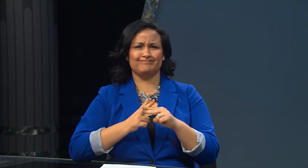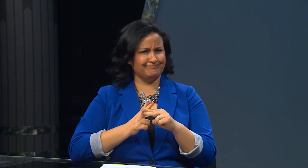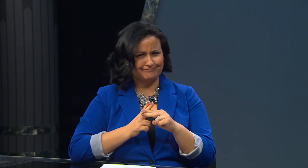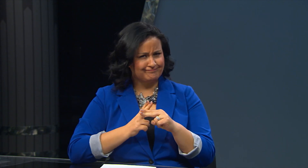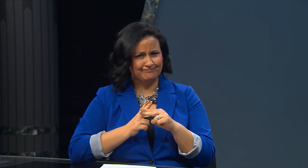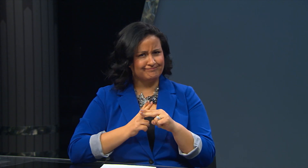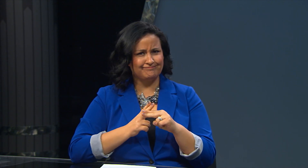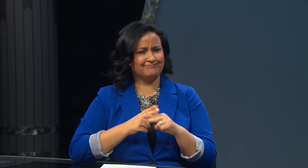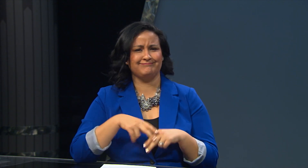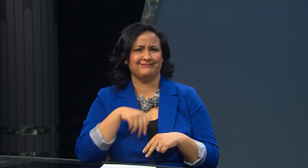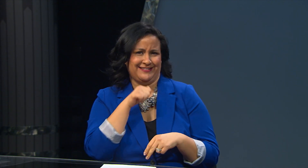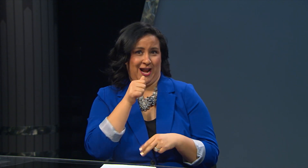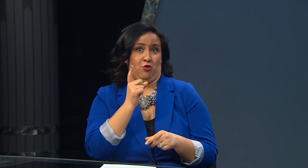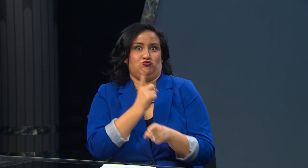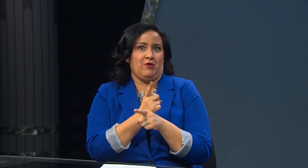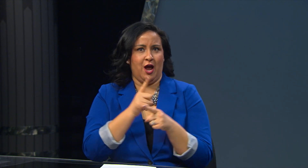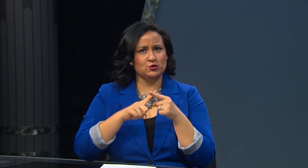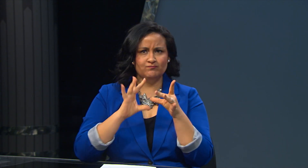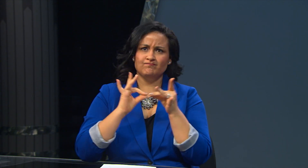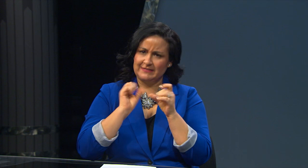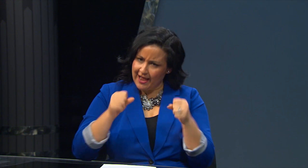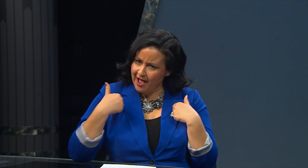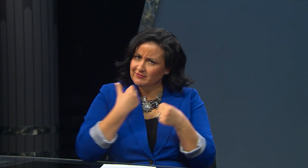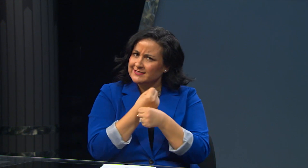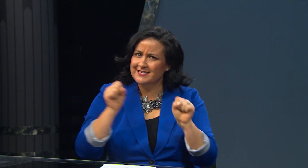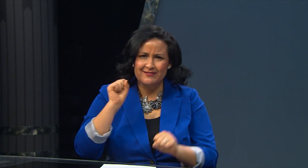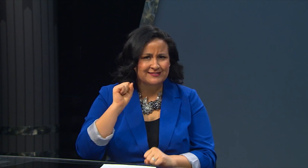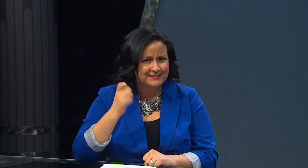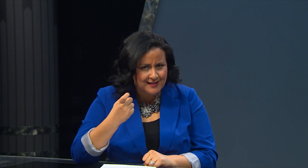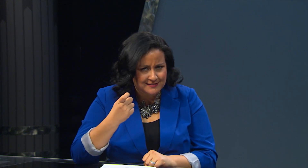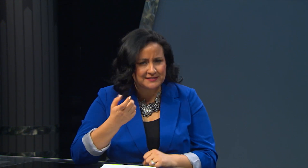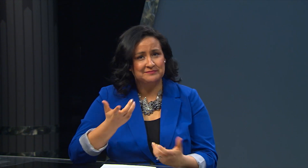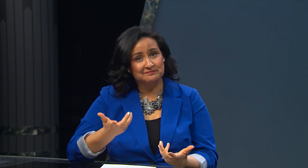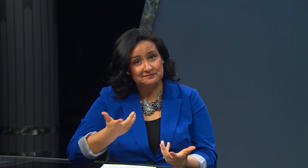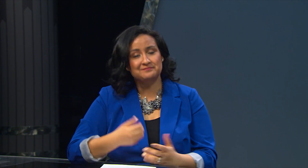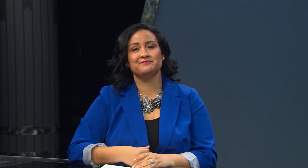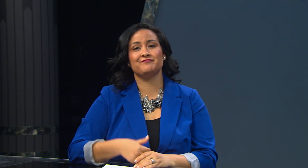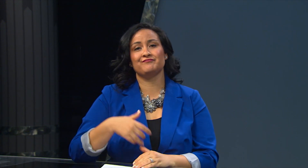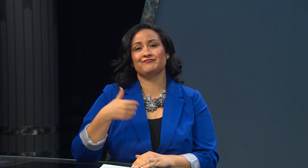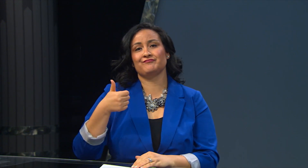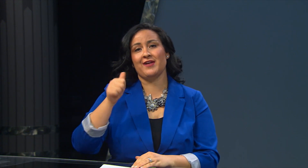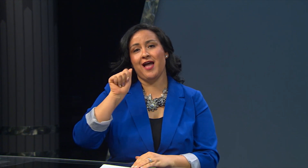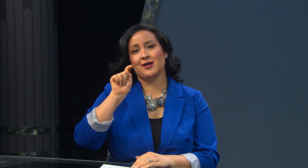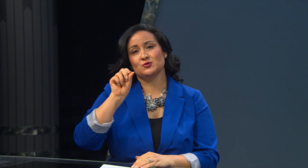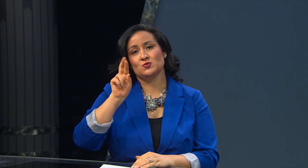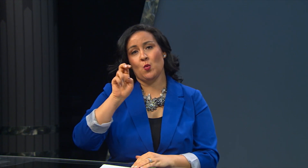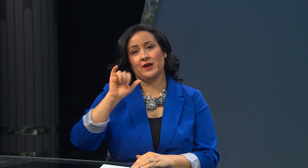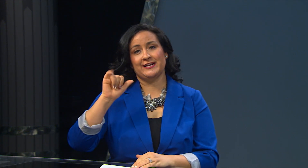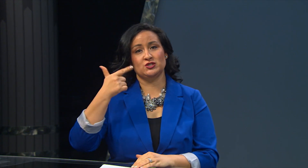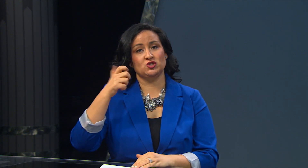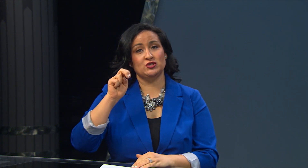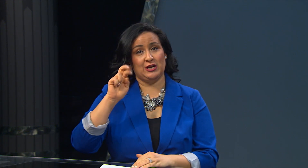LIFESTYLE AND HAS SAID IT'S INAPPROPRIATE TO EVEN SUGGEST THAT SAFE SEX IS POSSIBLE.